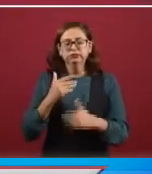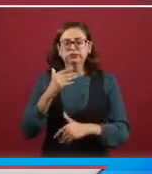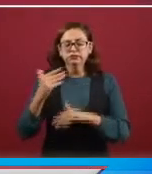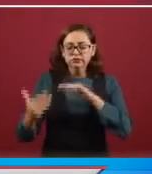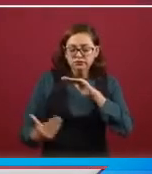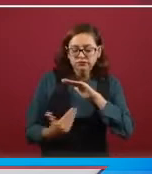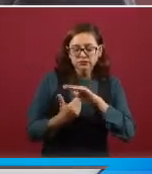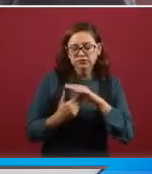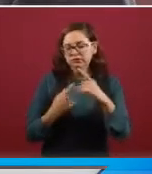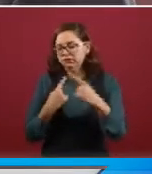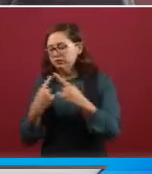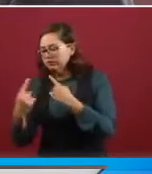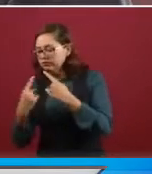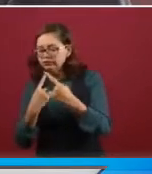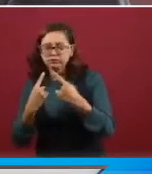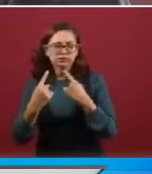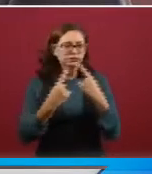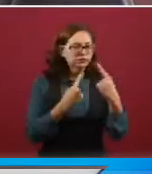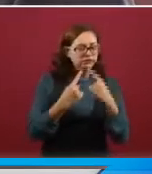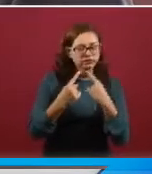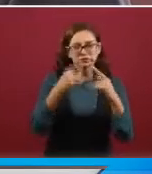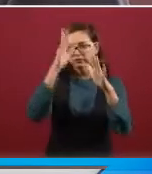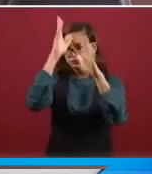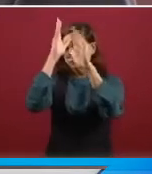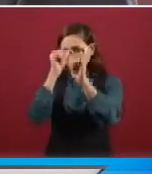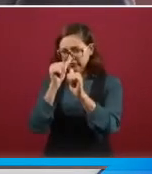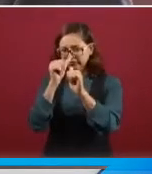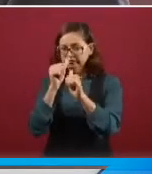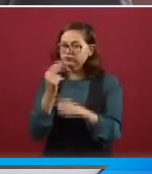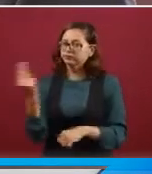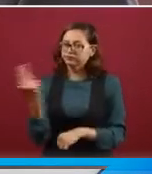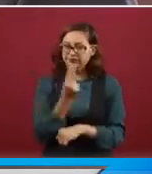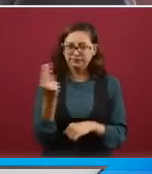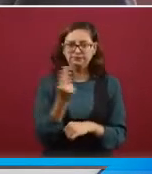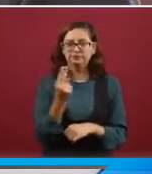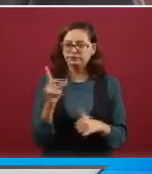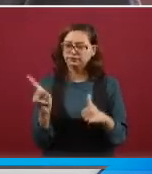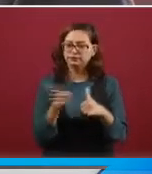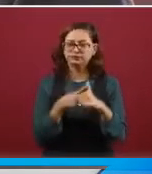also with environmentalists to establish a dialogue table that allows for a joint agreement